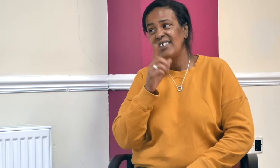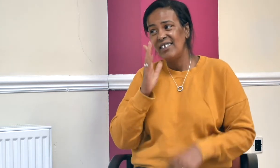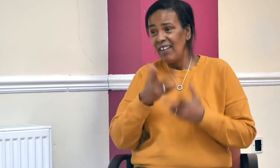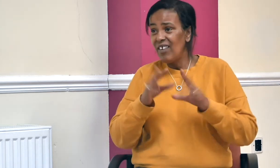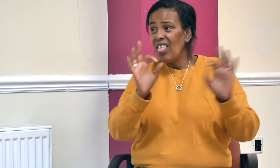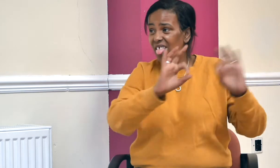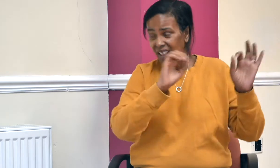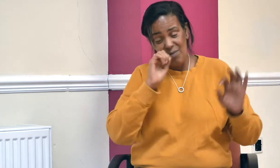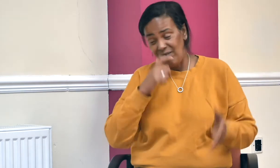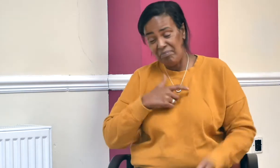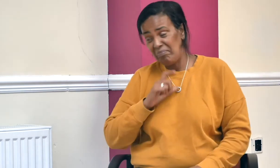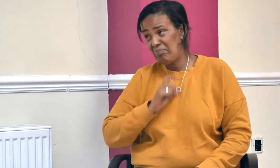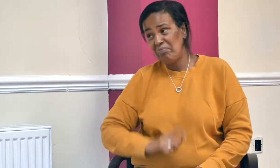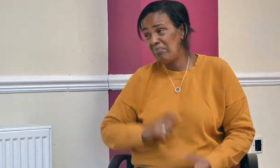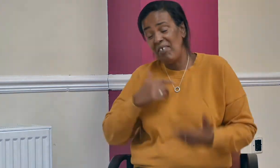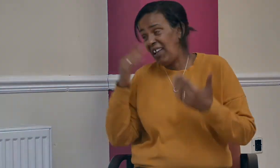Without them, I don't know where I'd be.